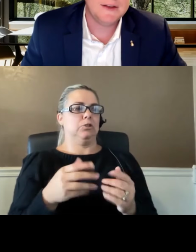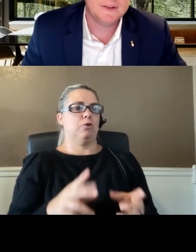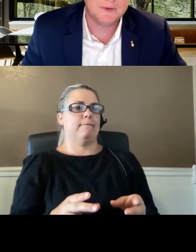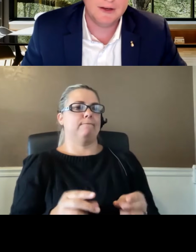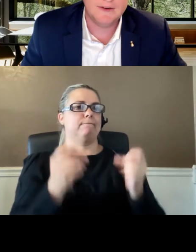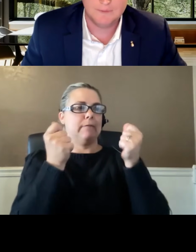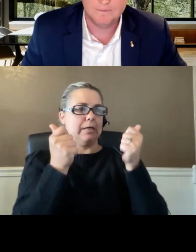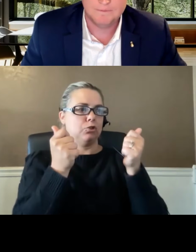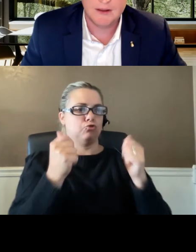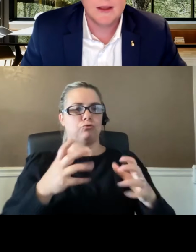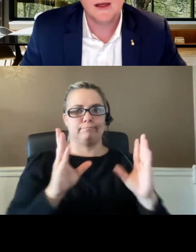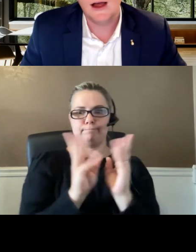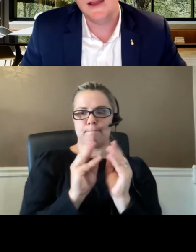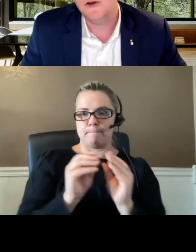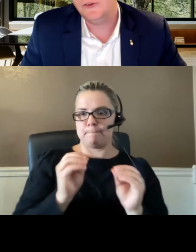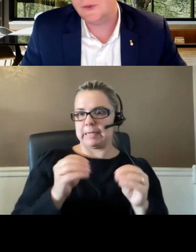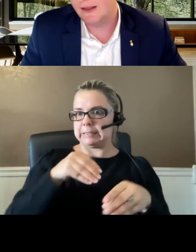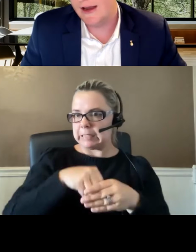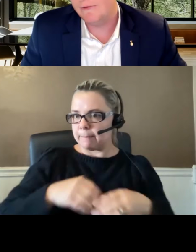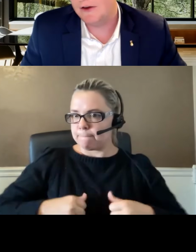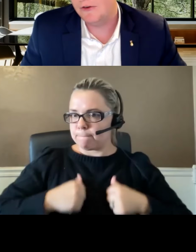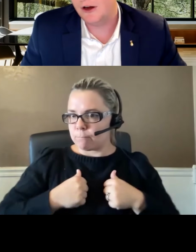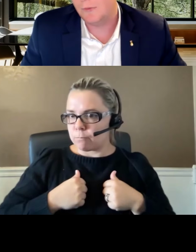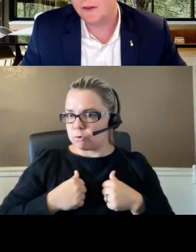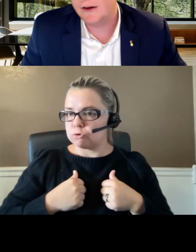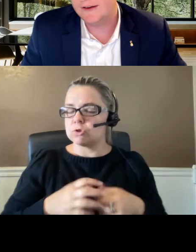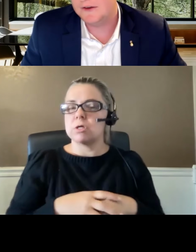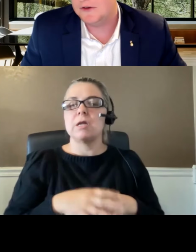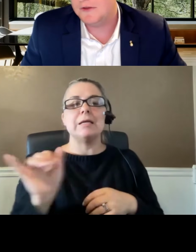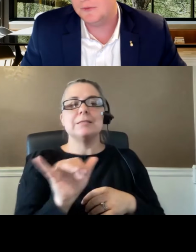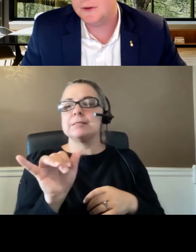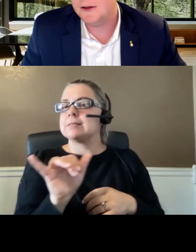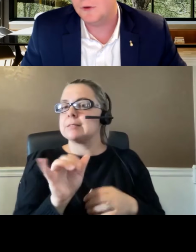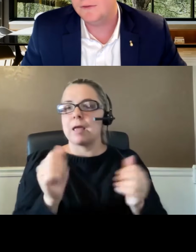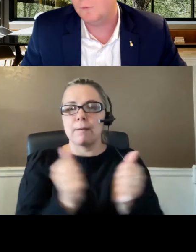with the accessibility team. I noticed that a lot of vendors are reluctant to do this because one,